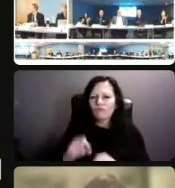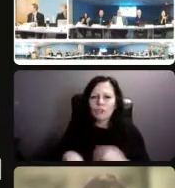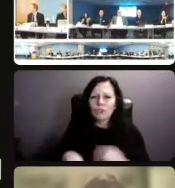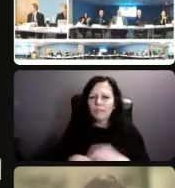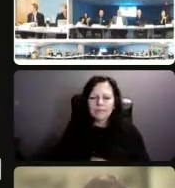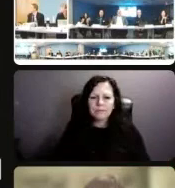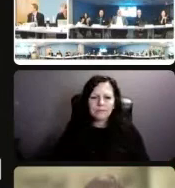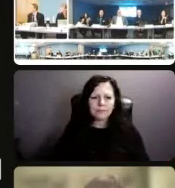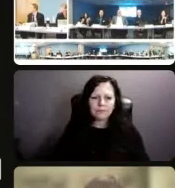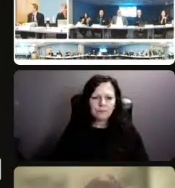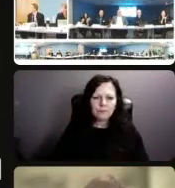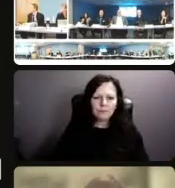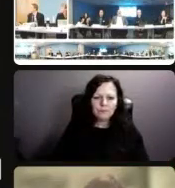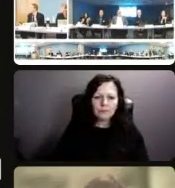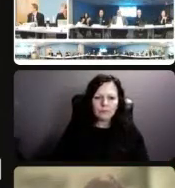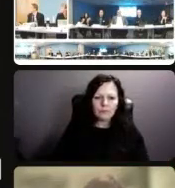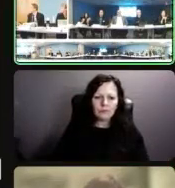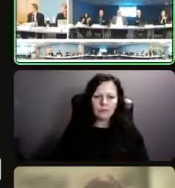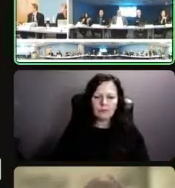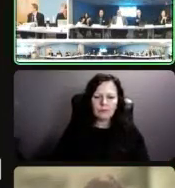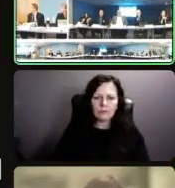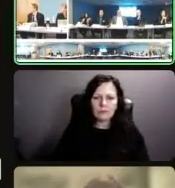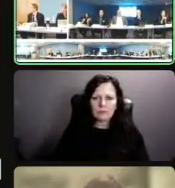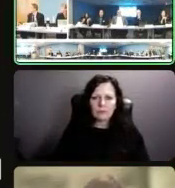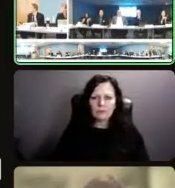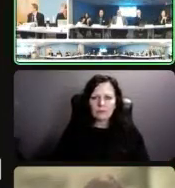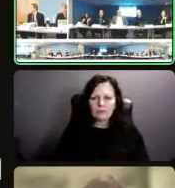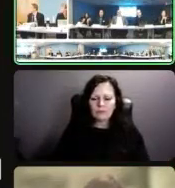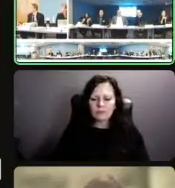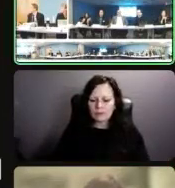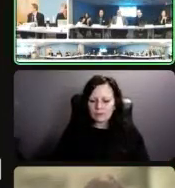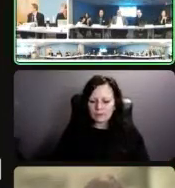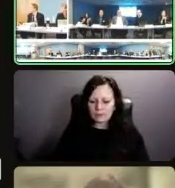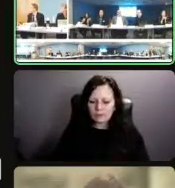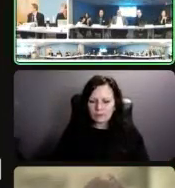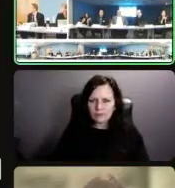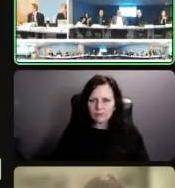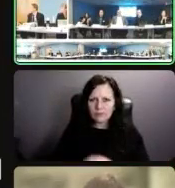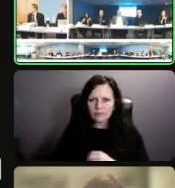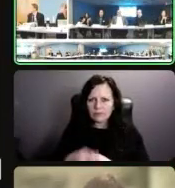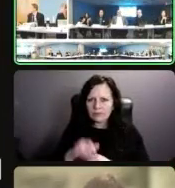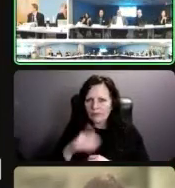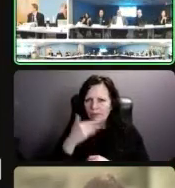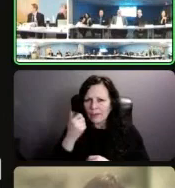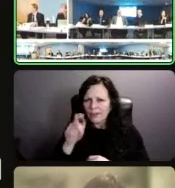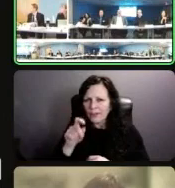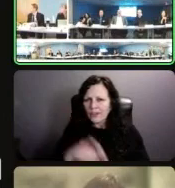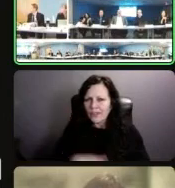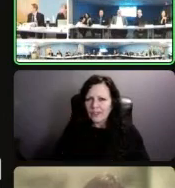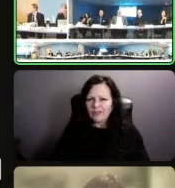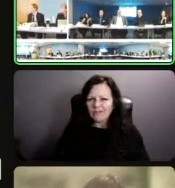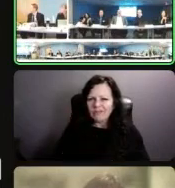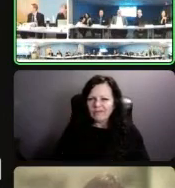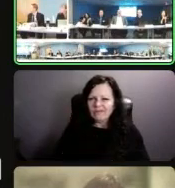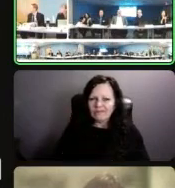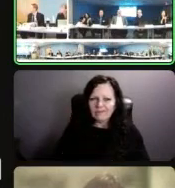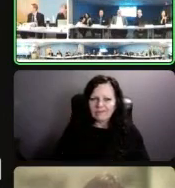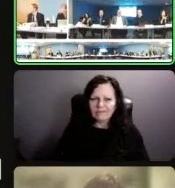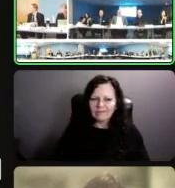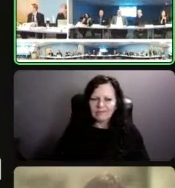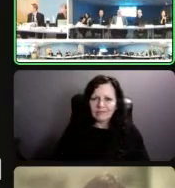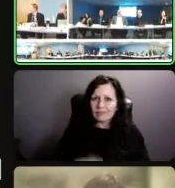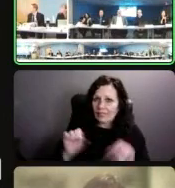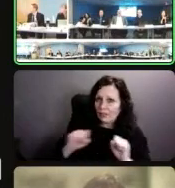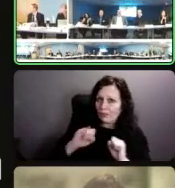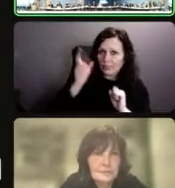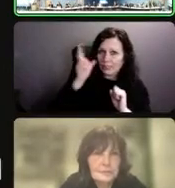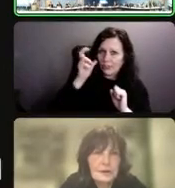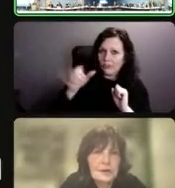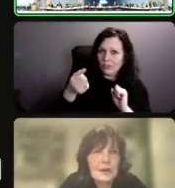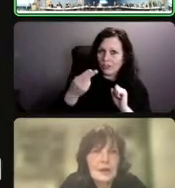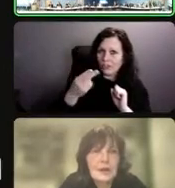SO I CAN HEAR YOU CHRIS.